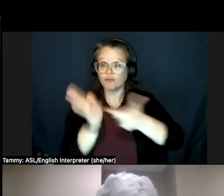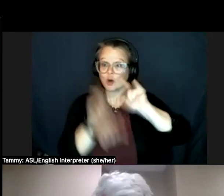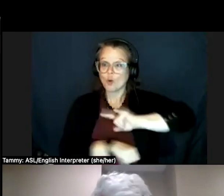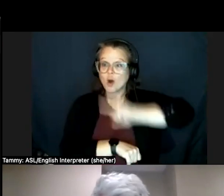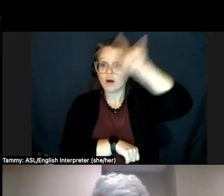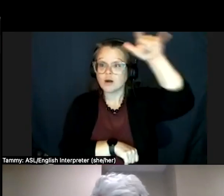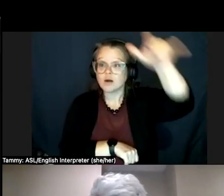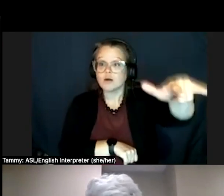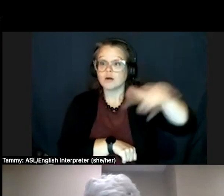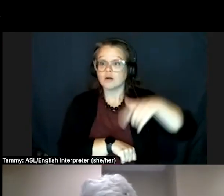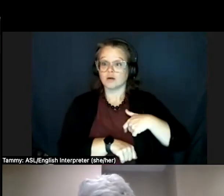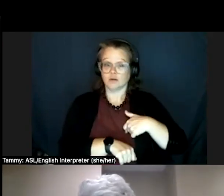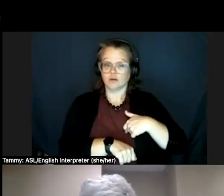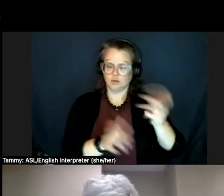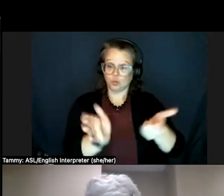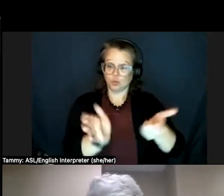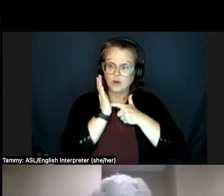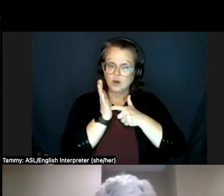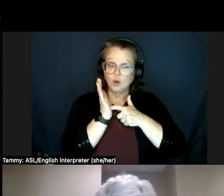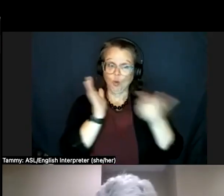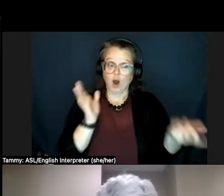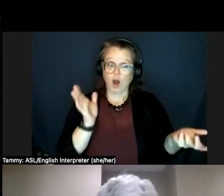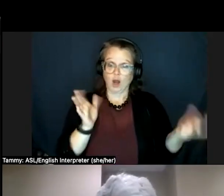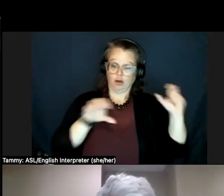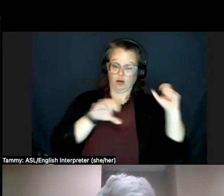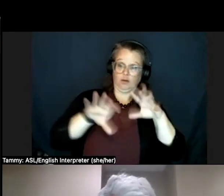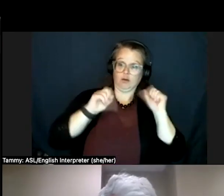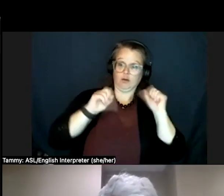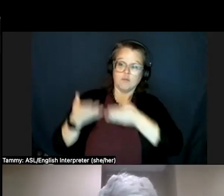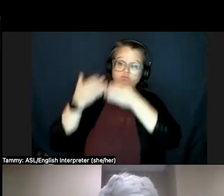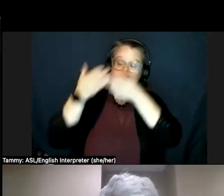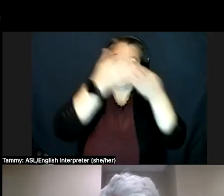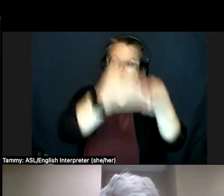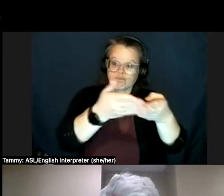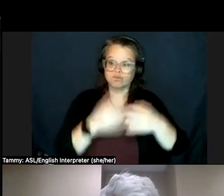time that it will take to get to those areas. If the ice bridge is out and you're still looking for